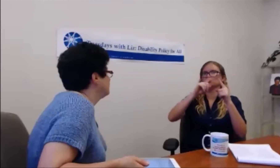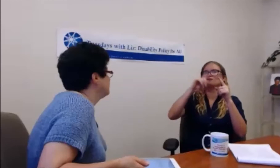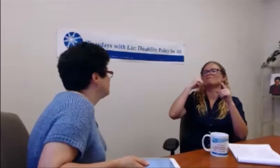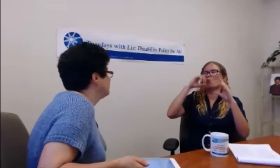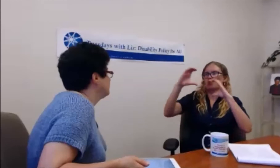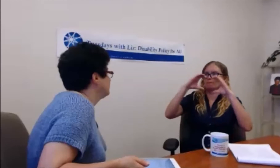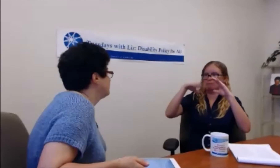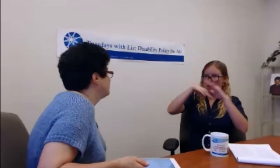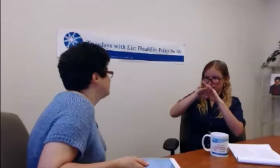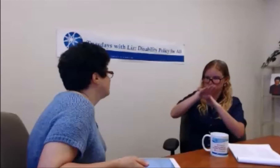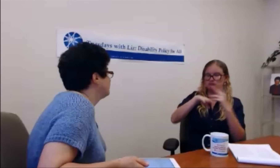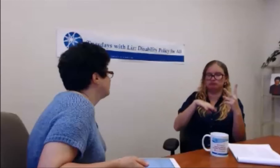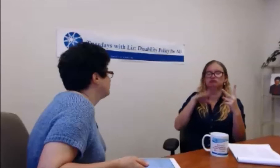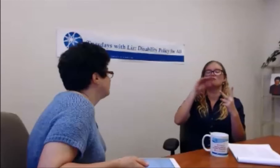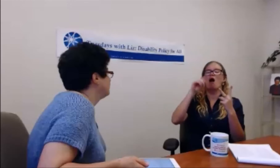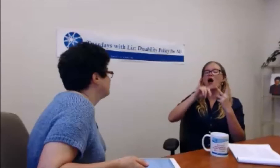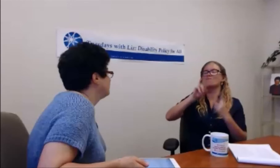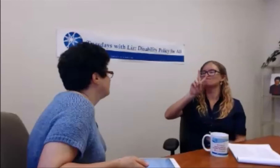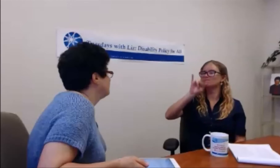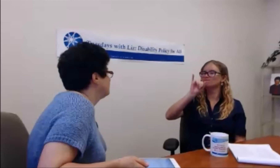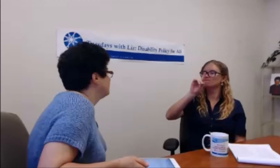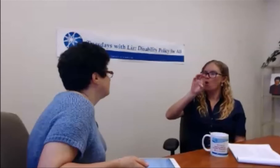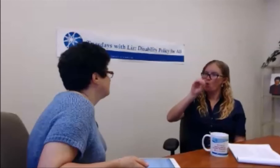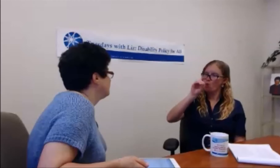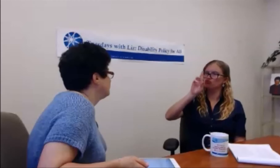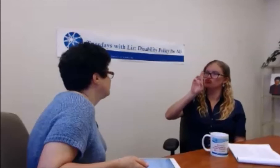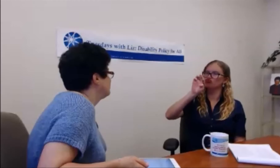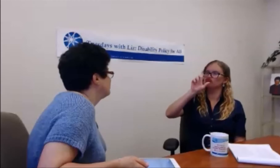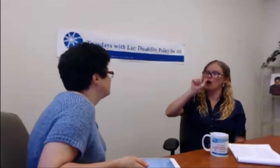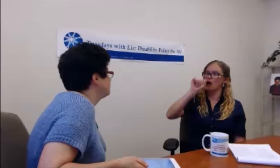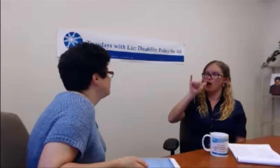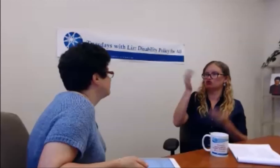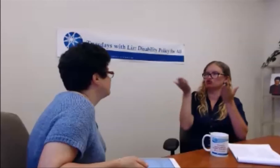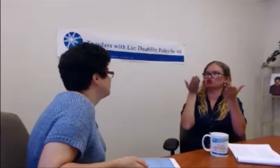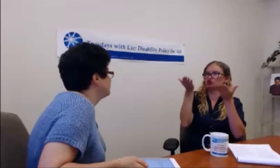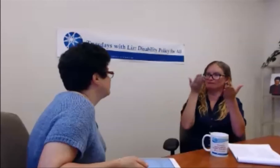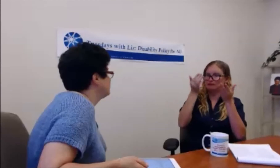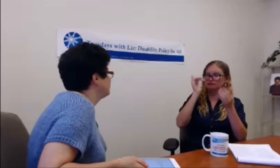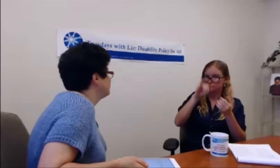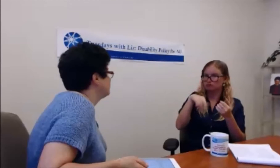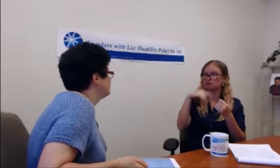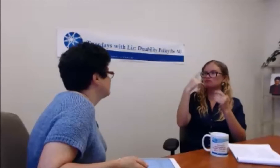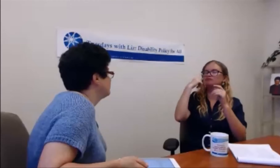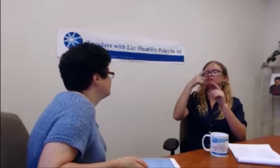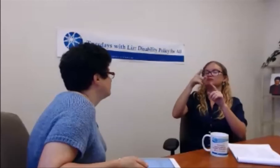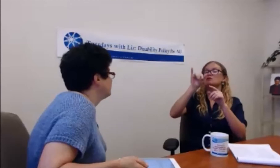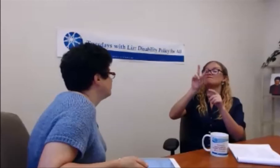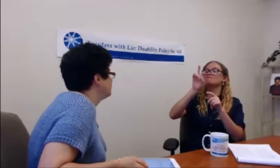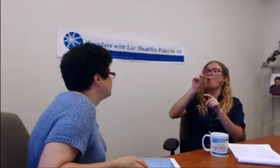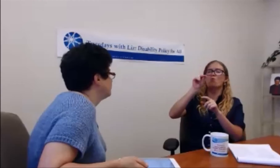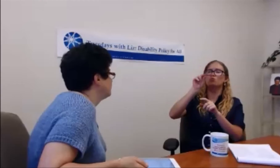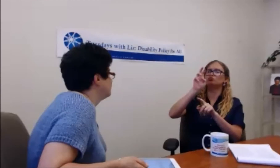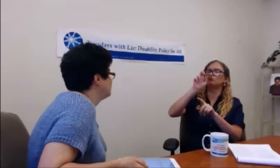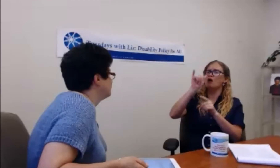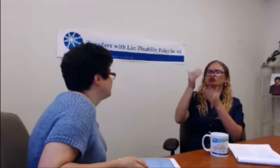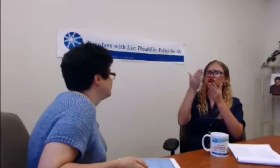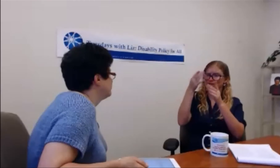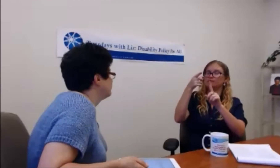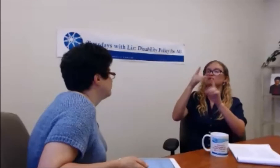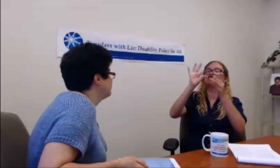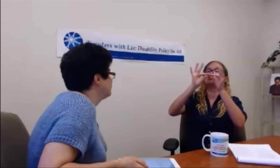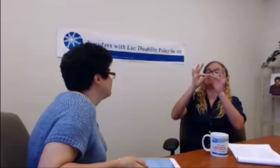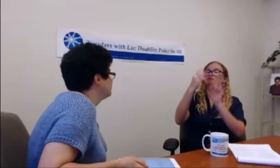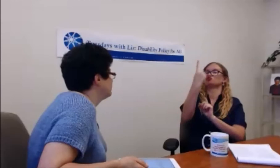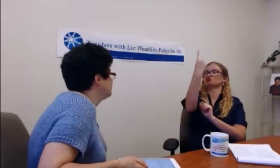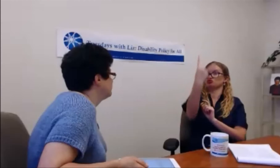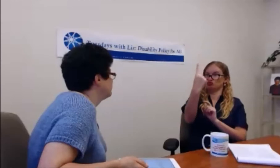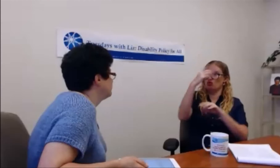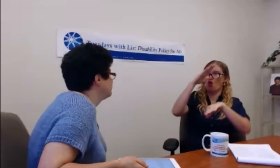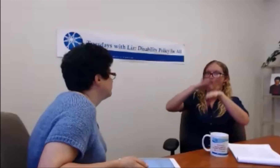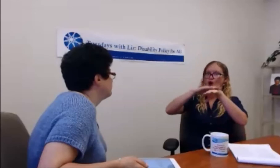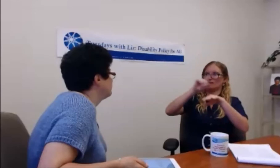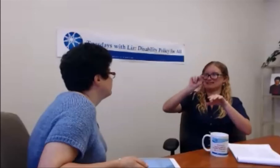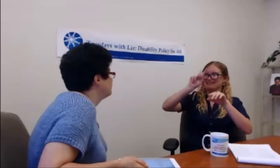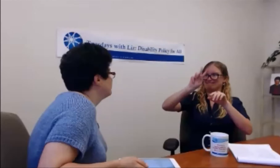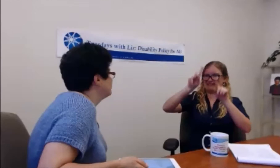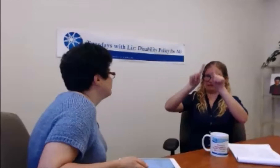can be placed for communication access, and video relay services . Video Relay Service is the interpreter is on the